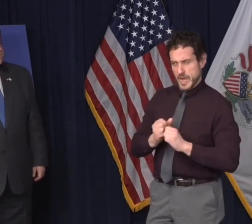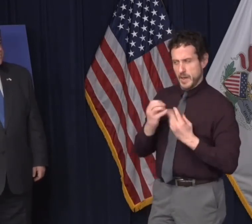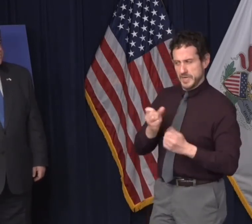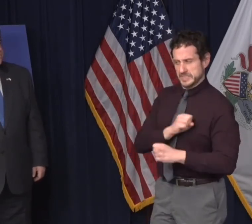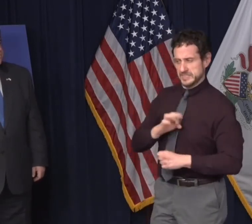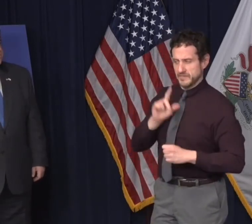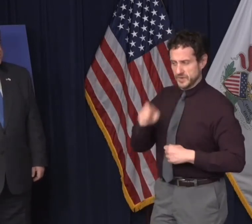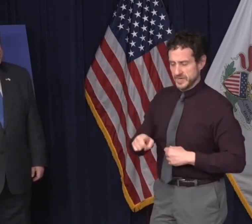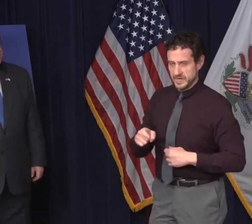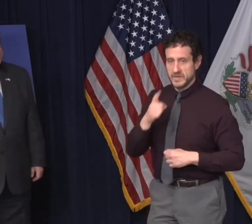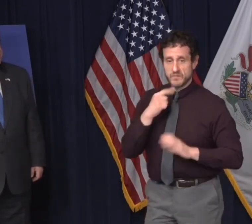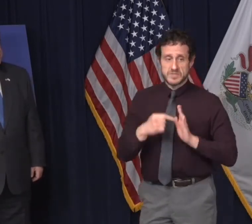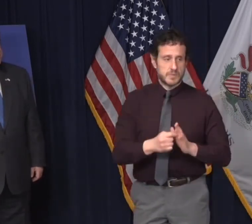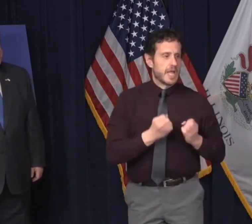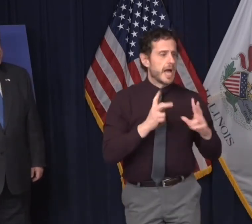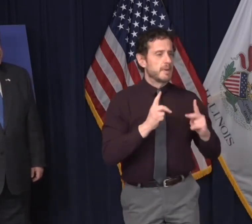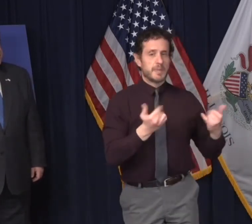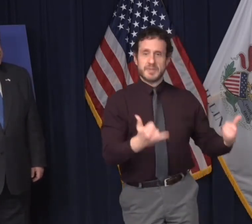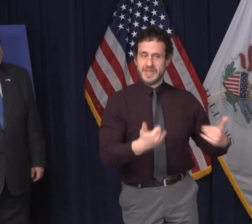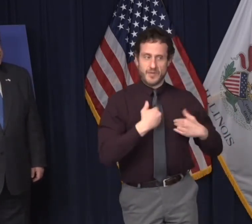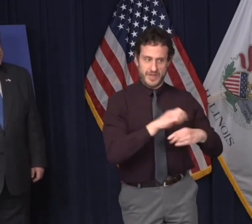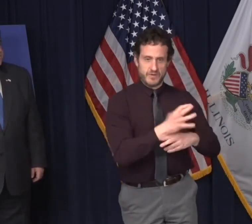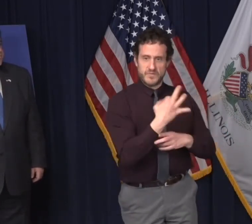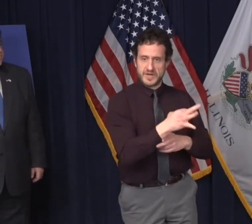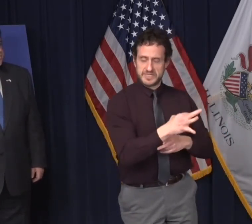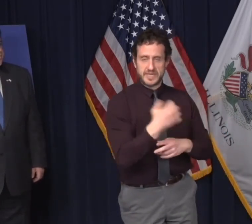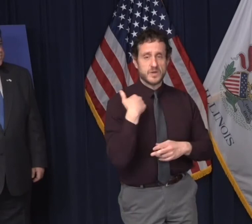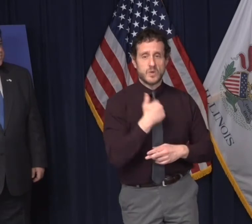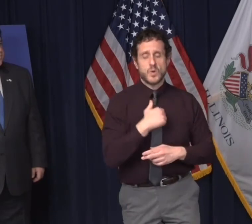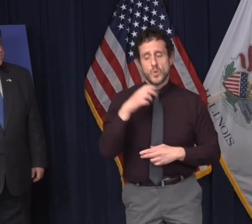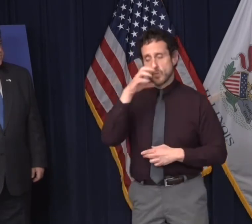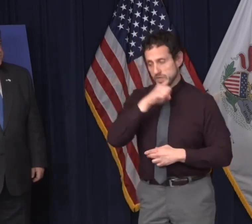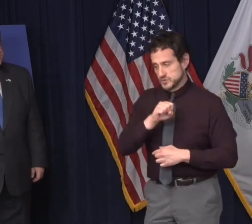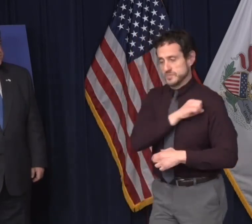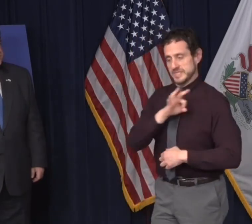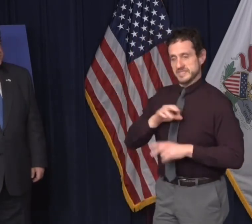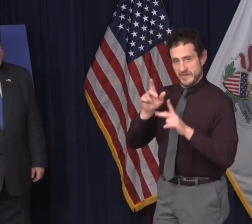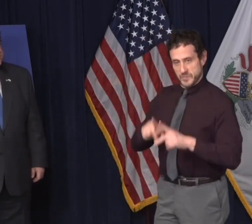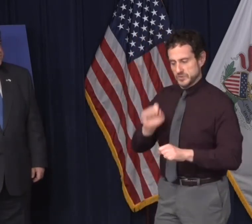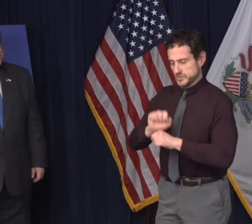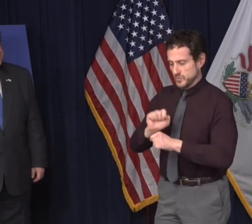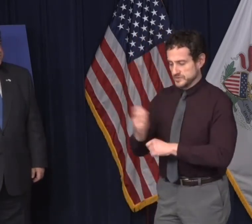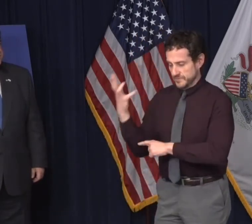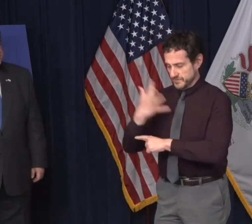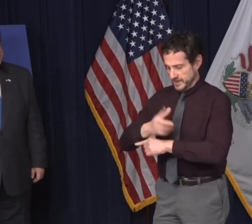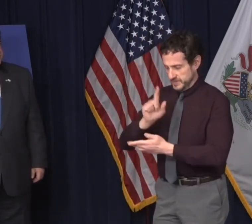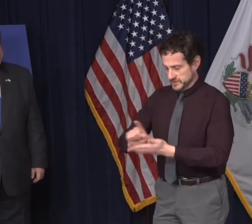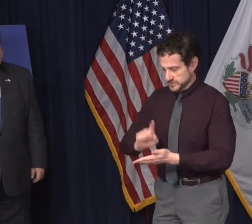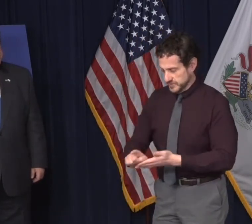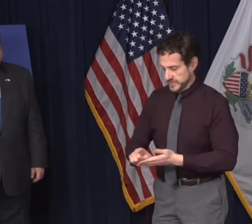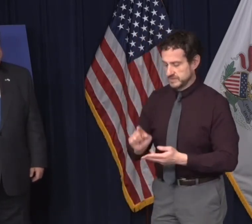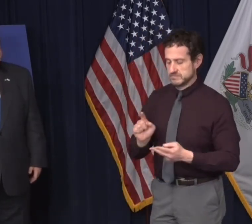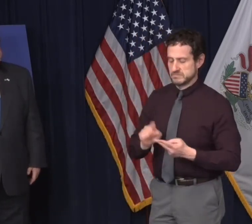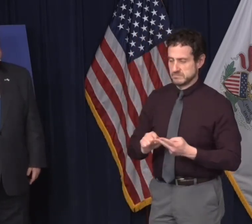MADE IN THE CALCULATIONS. SO, FOR EXAMPLE, CURRENT PREVALENCE WE ASSUME THAT A STAFF WORKS FIVE DAYS A WEEK.